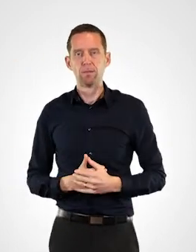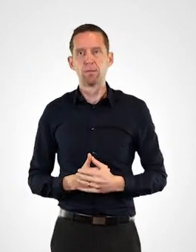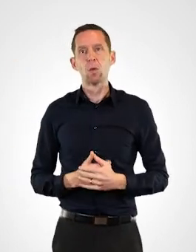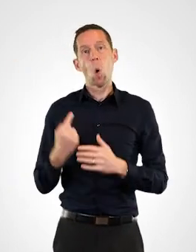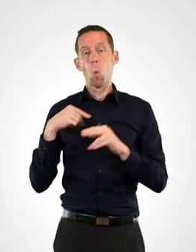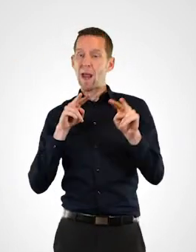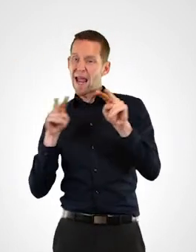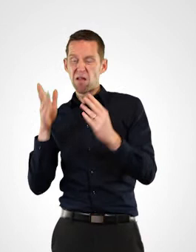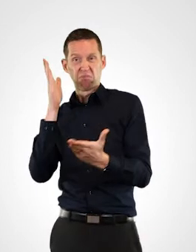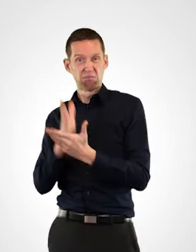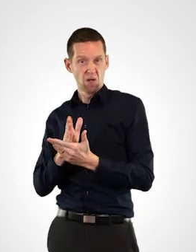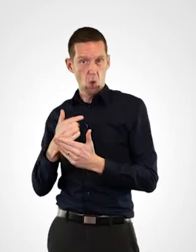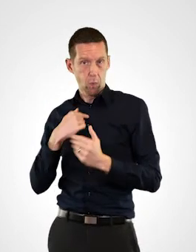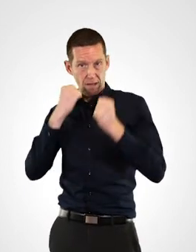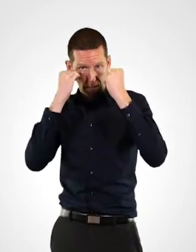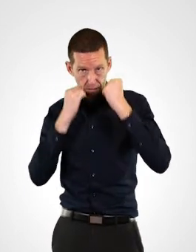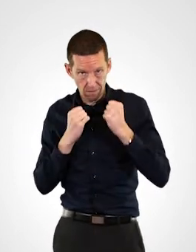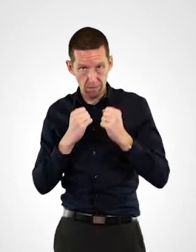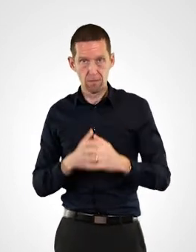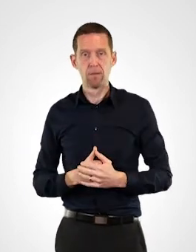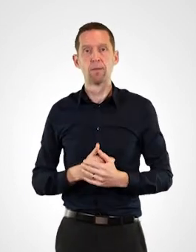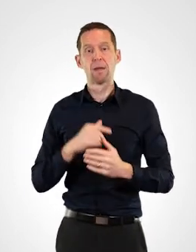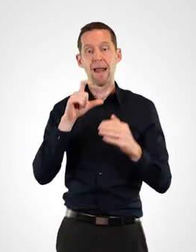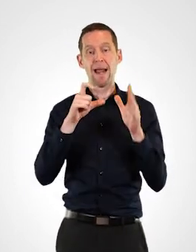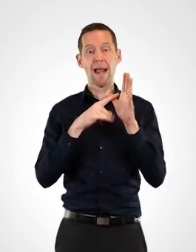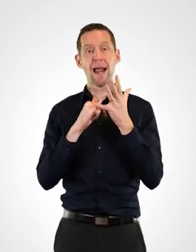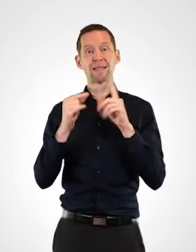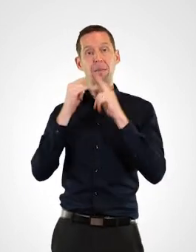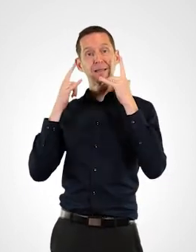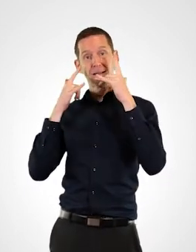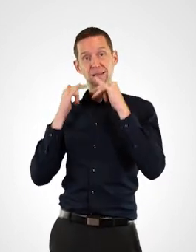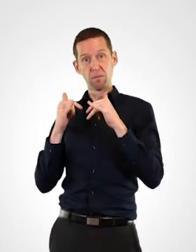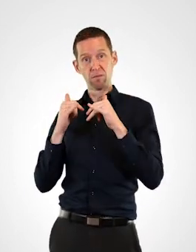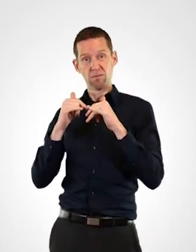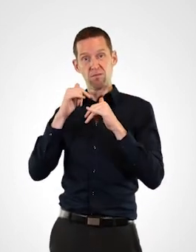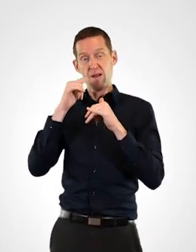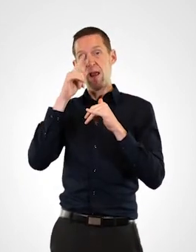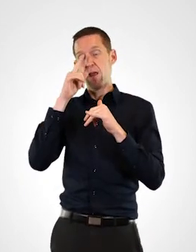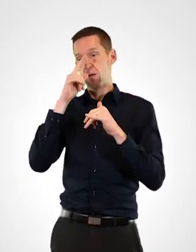So what we can safely conclude is that the CASP can replace